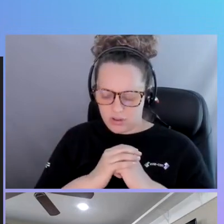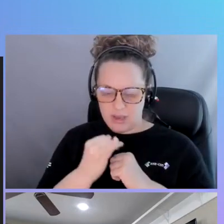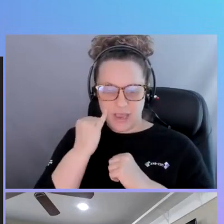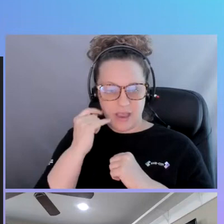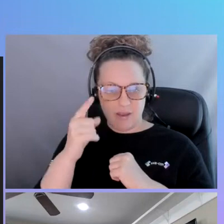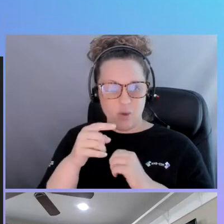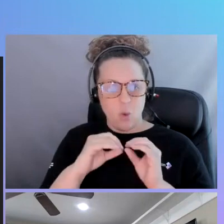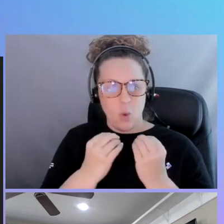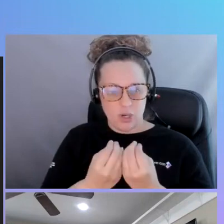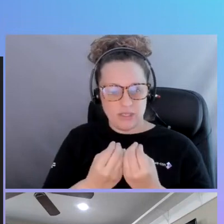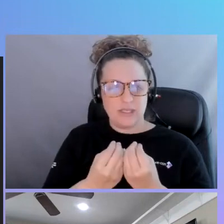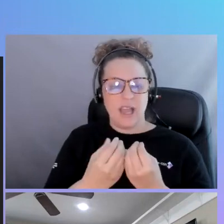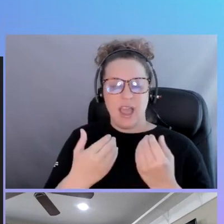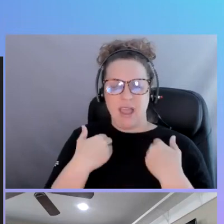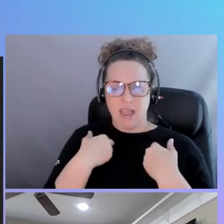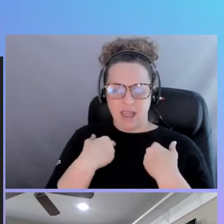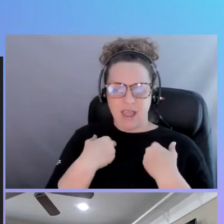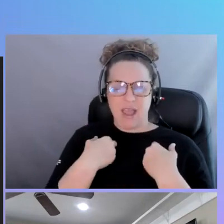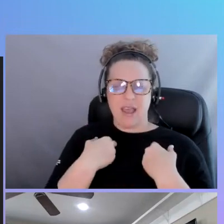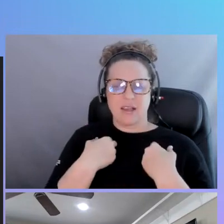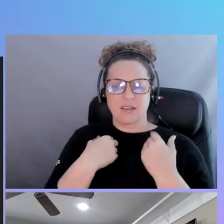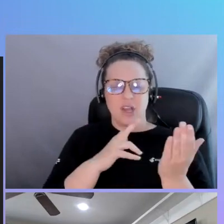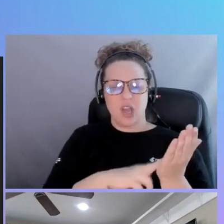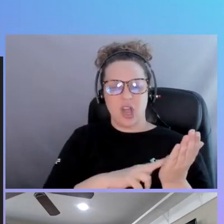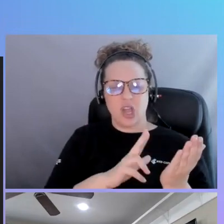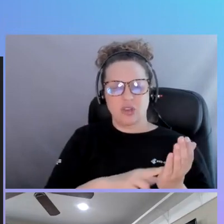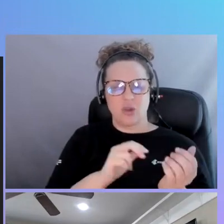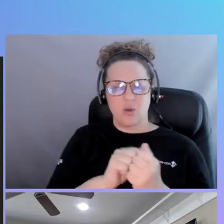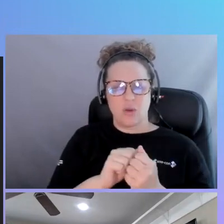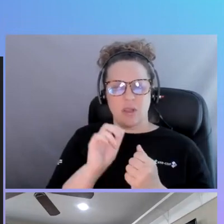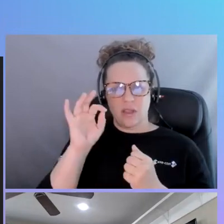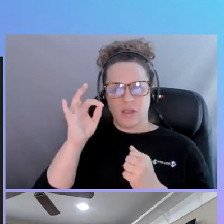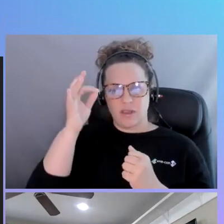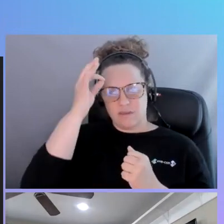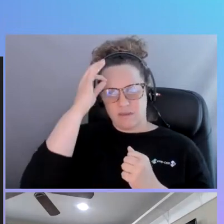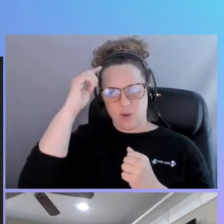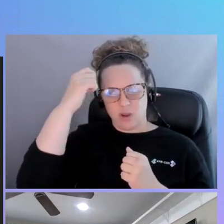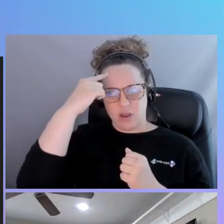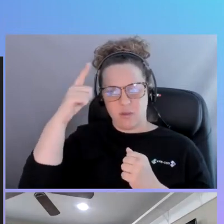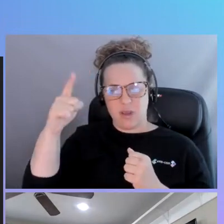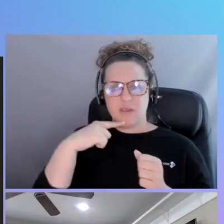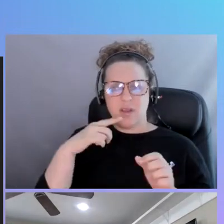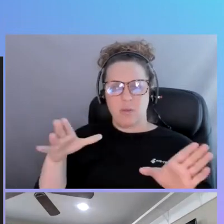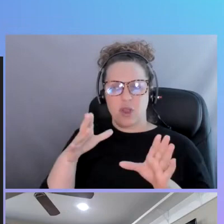the federal government, they're going to be encouraged to have